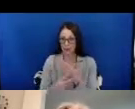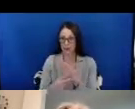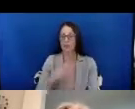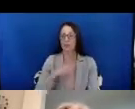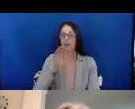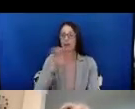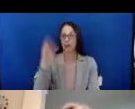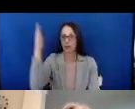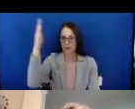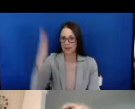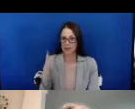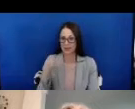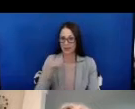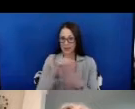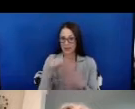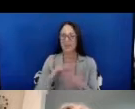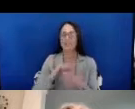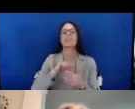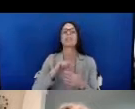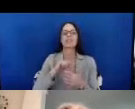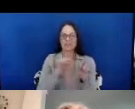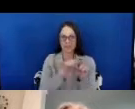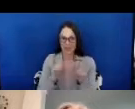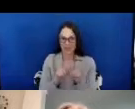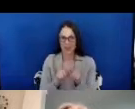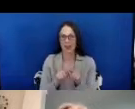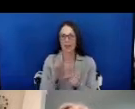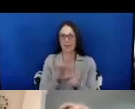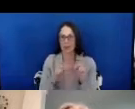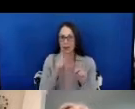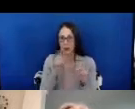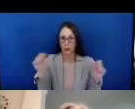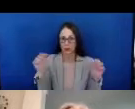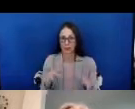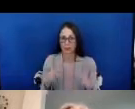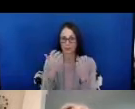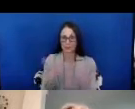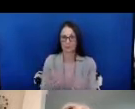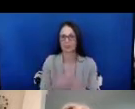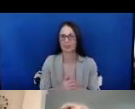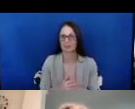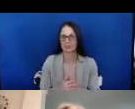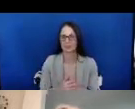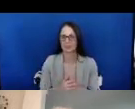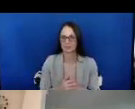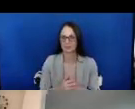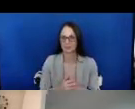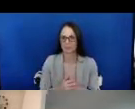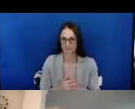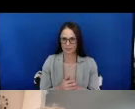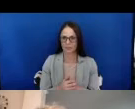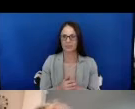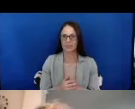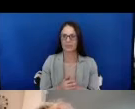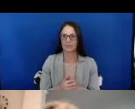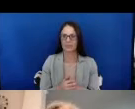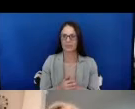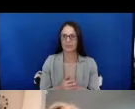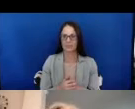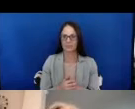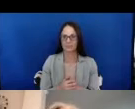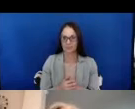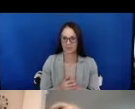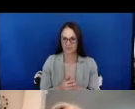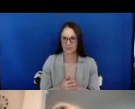15:52:23 and the attendees. 15:52:27 And for putting this together and